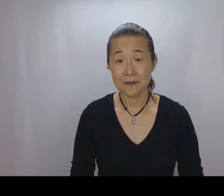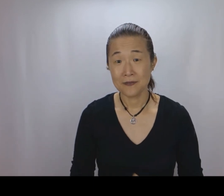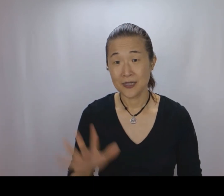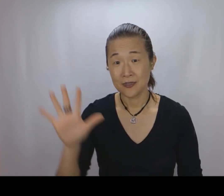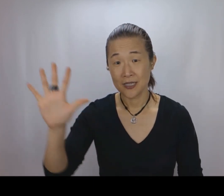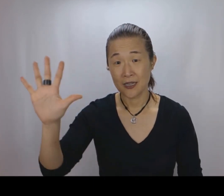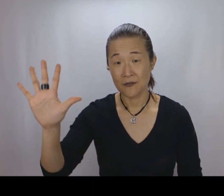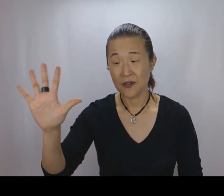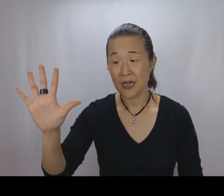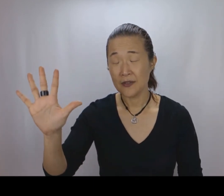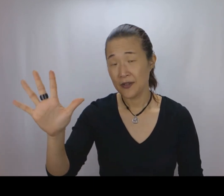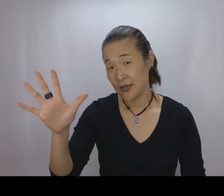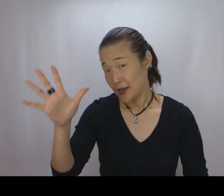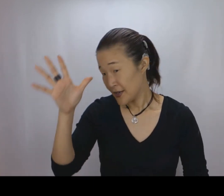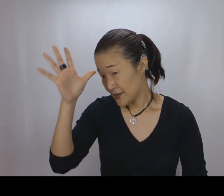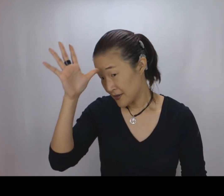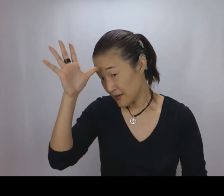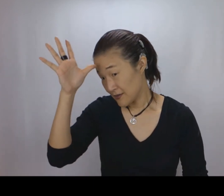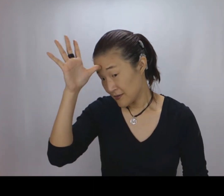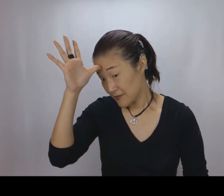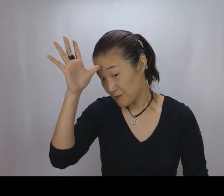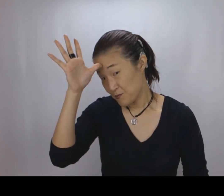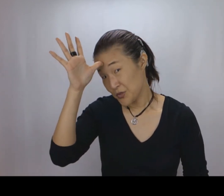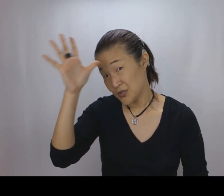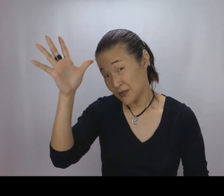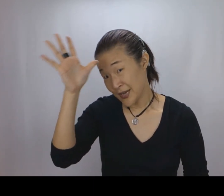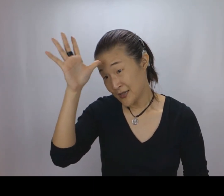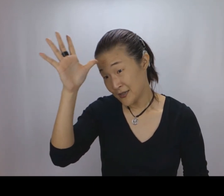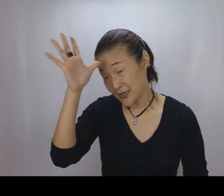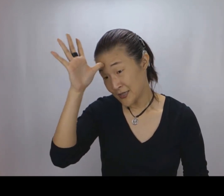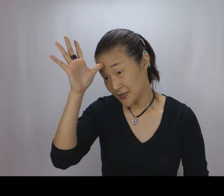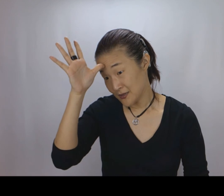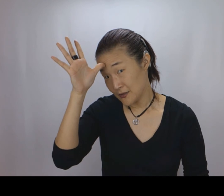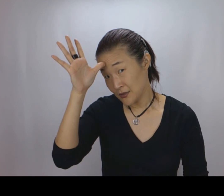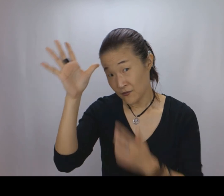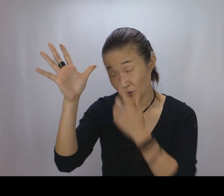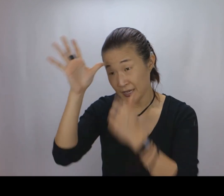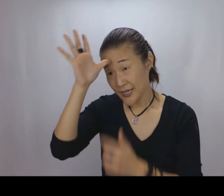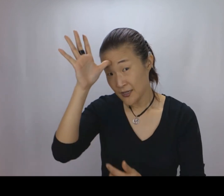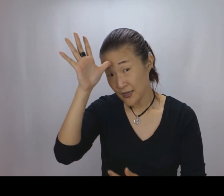You're going to take a 5 and put your hand against your forehead,